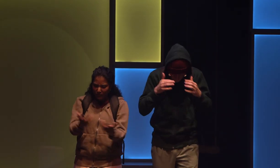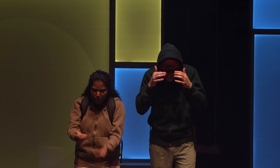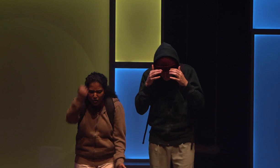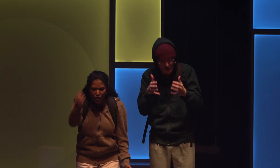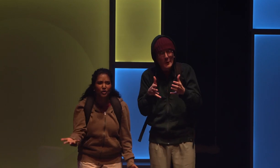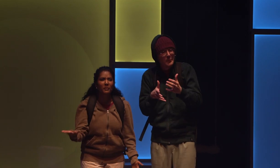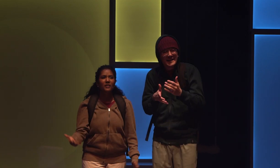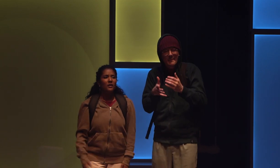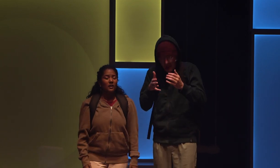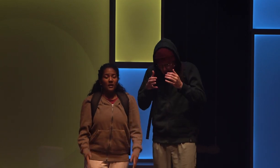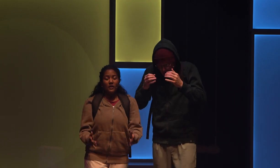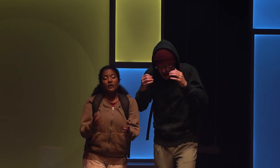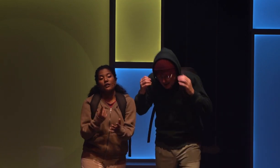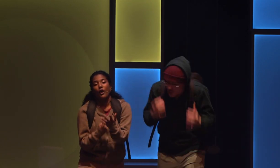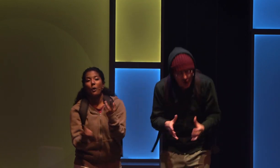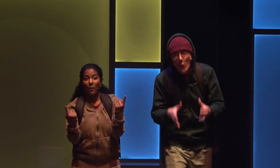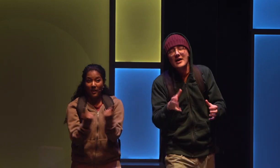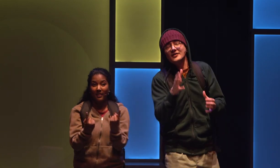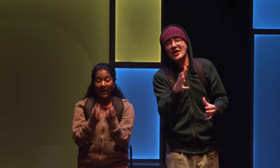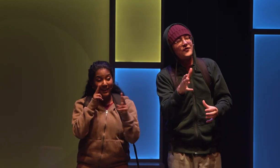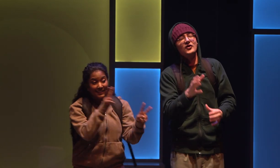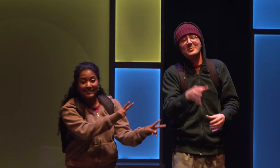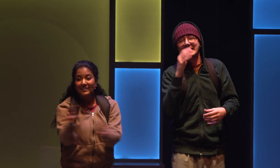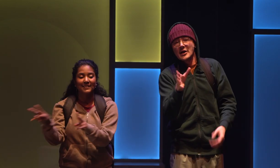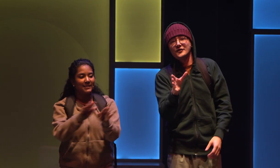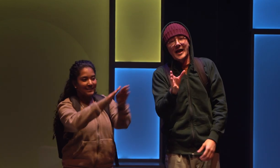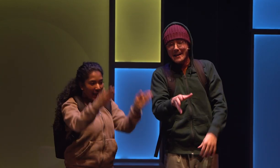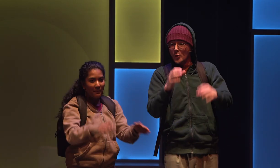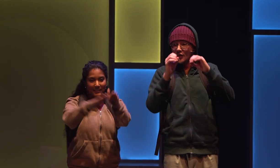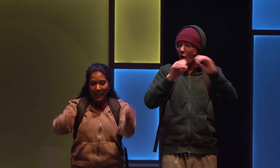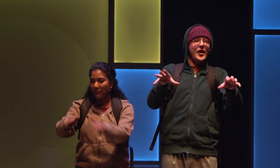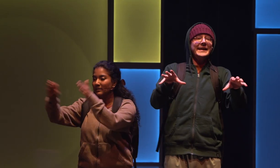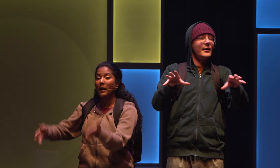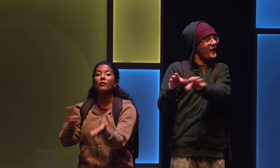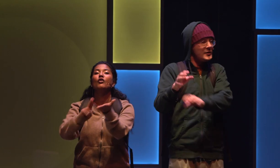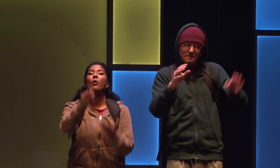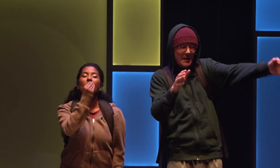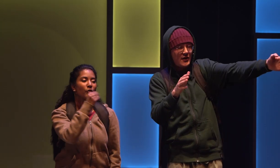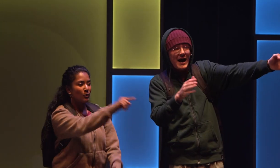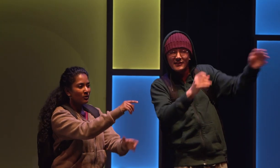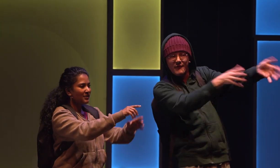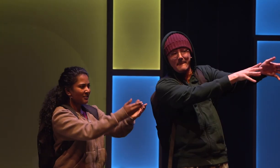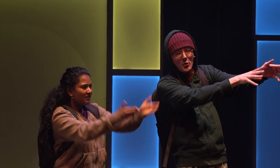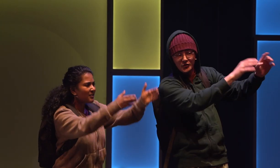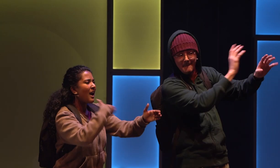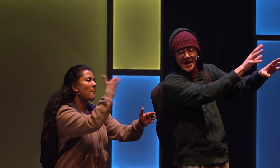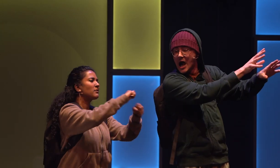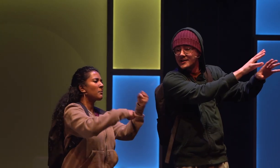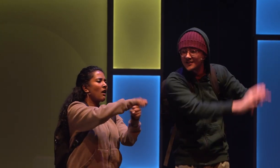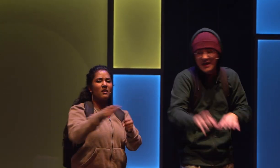be so stupid! Look, all I can see in front of me is loads of tables of regular food. There's big crates of apples and bananas.